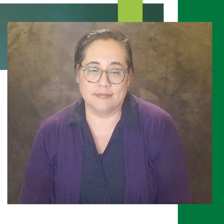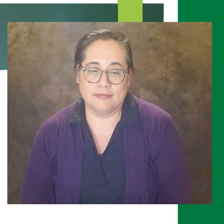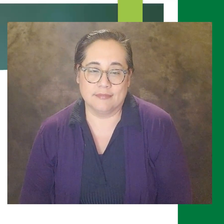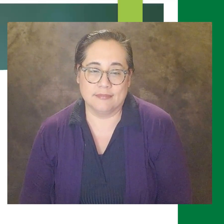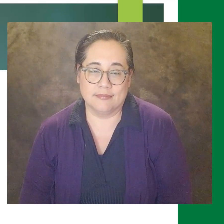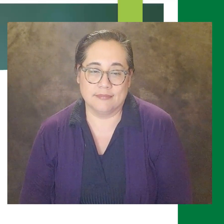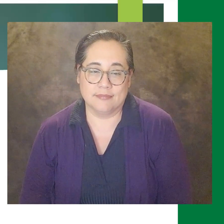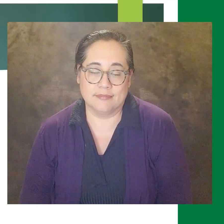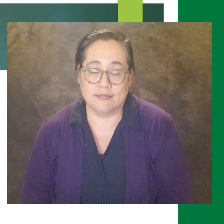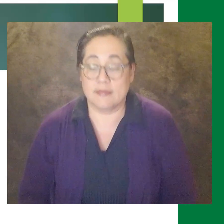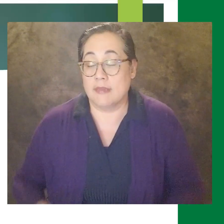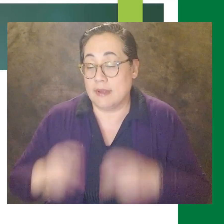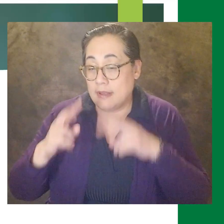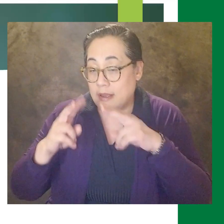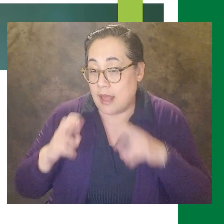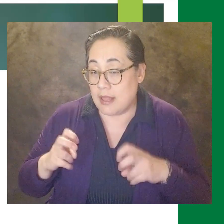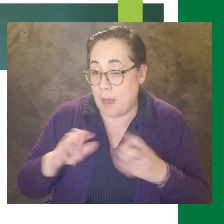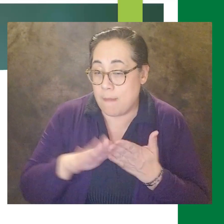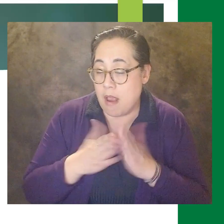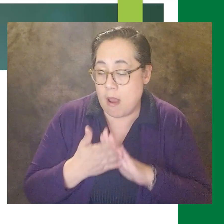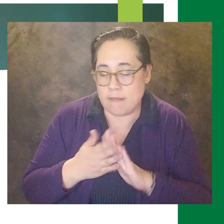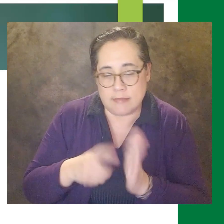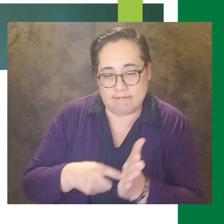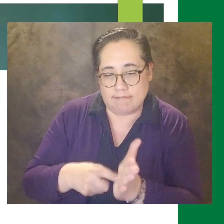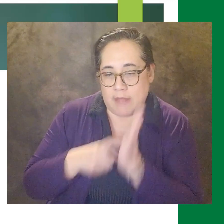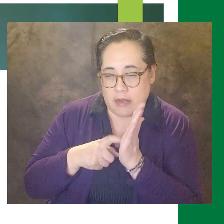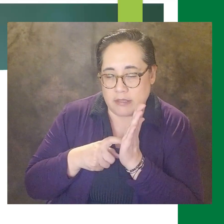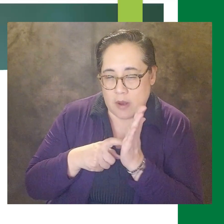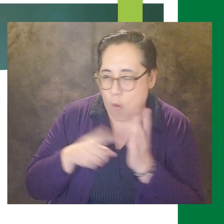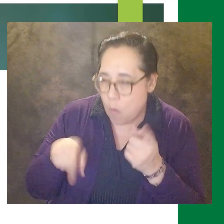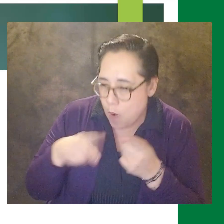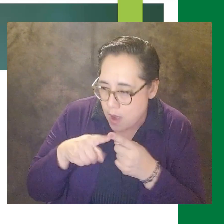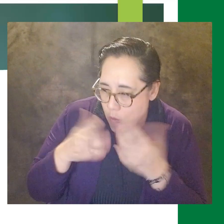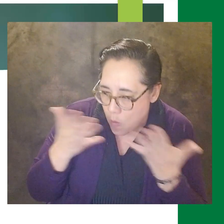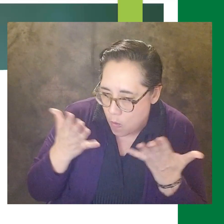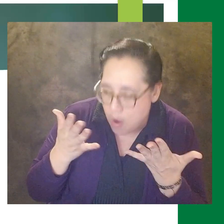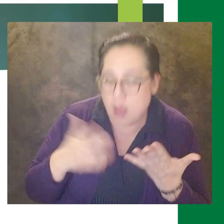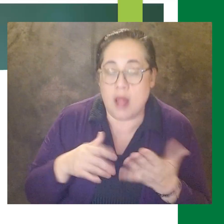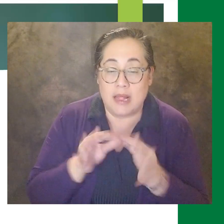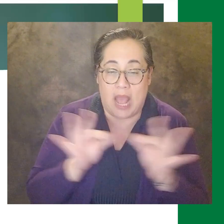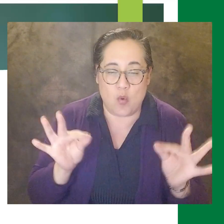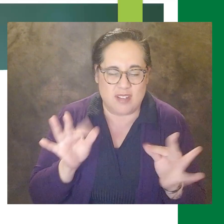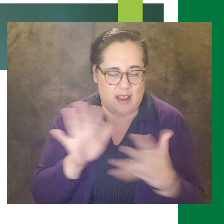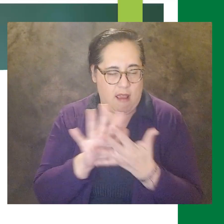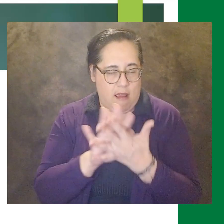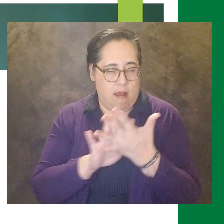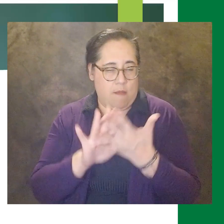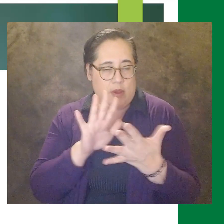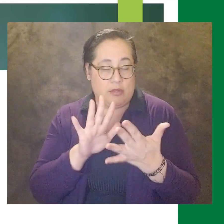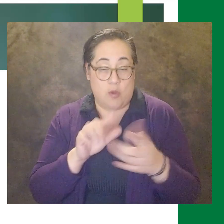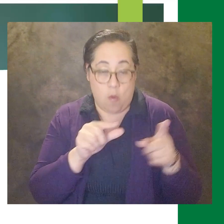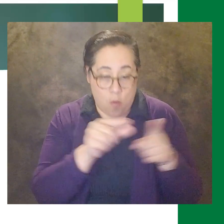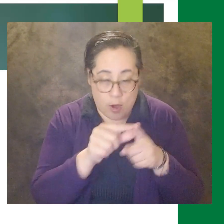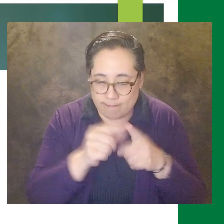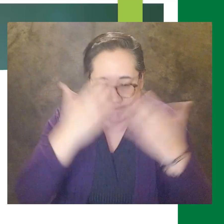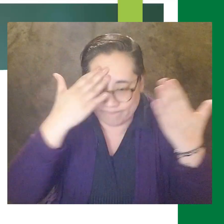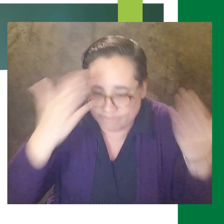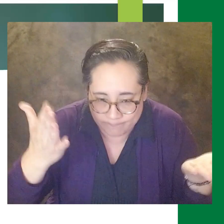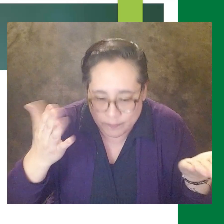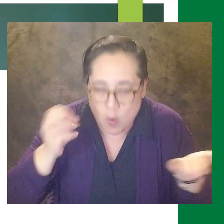Analysis becomes necessary when language is ... ambiguous, when there's unknown ... terminology, or when the discourse is complex.